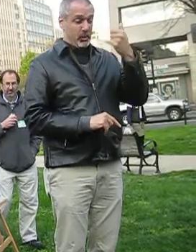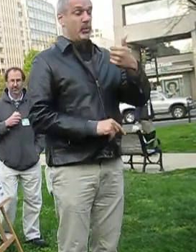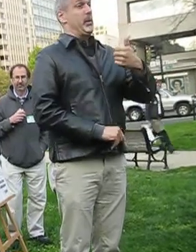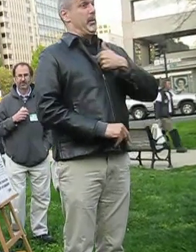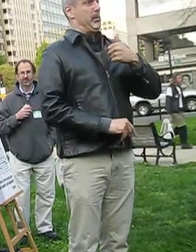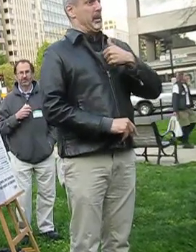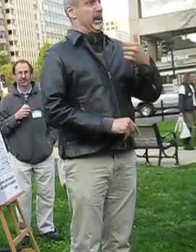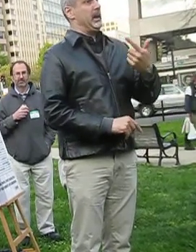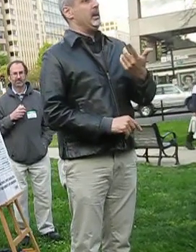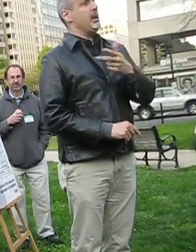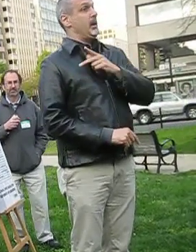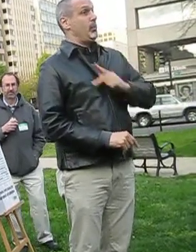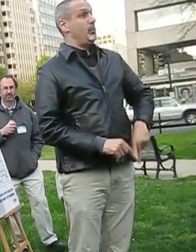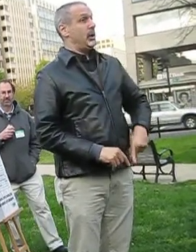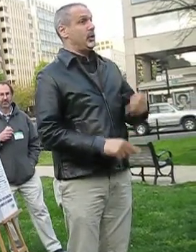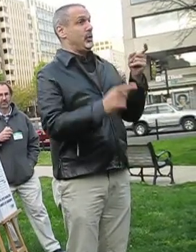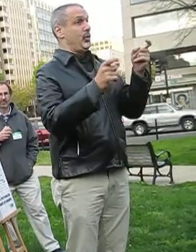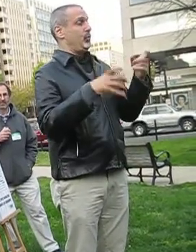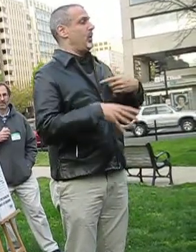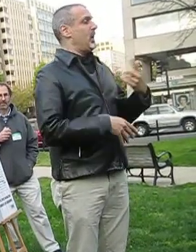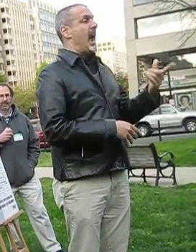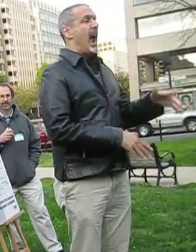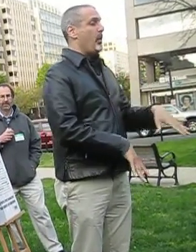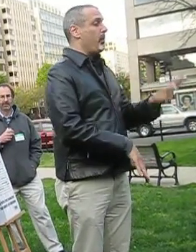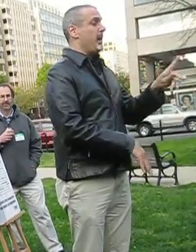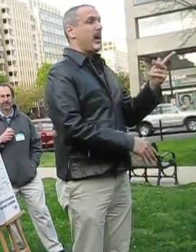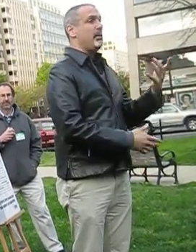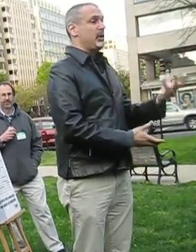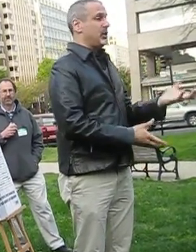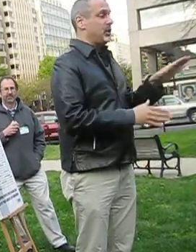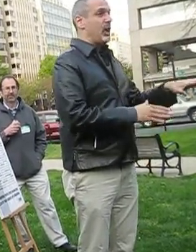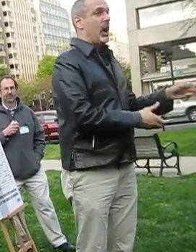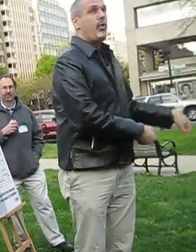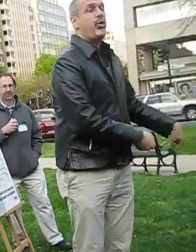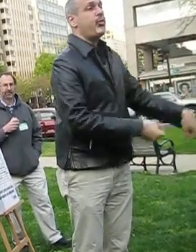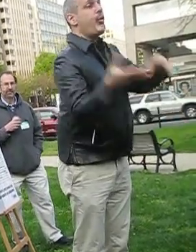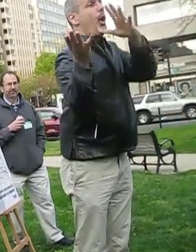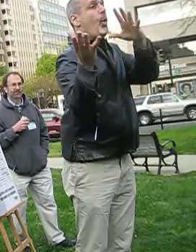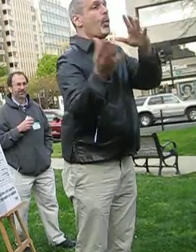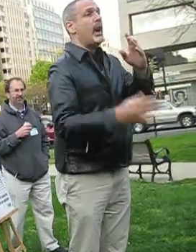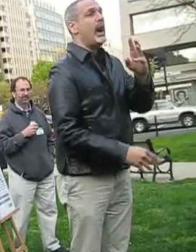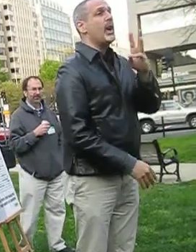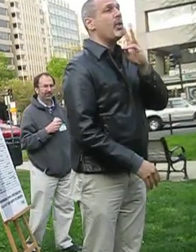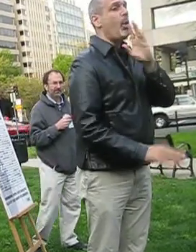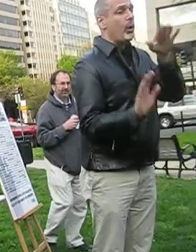I would throw this child into the water, into the Moldau that flows by Dessau